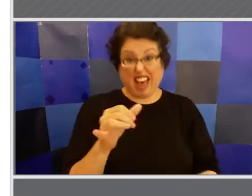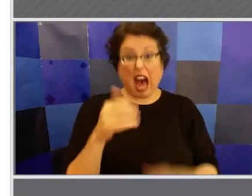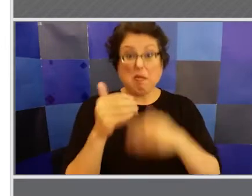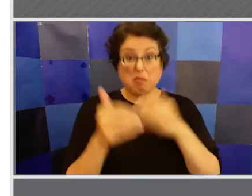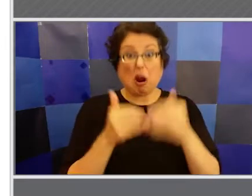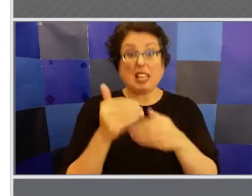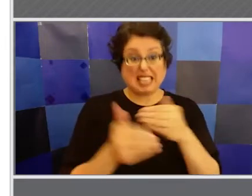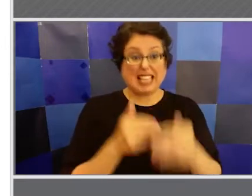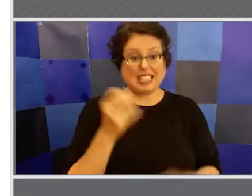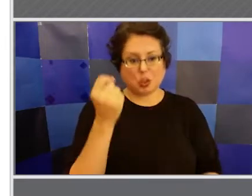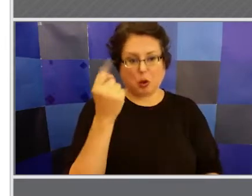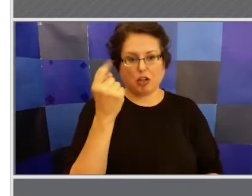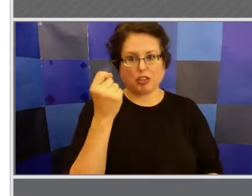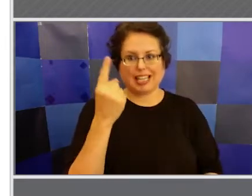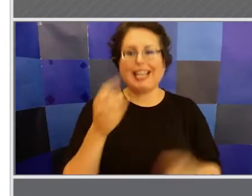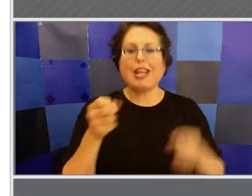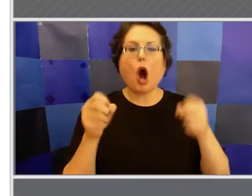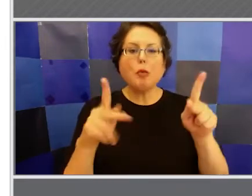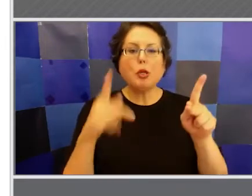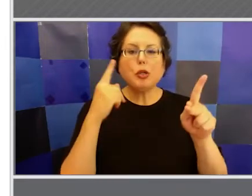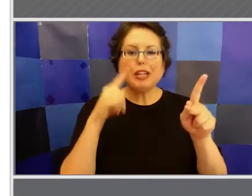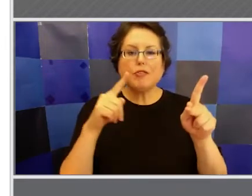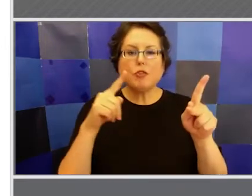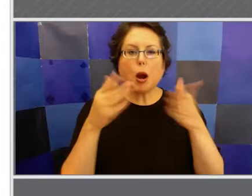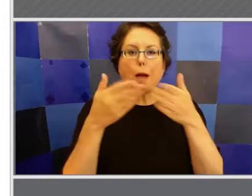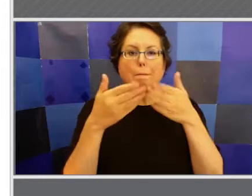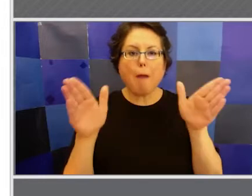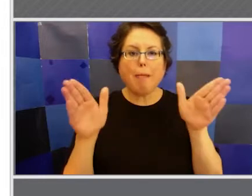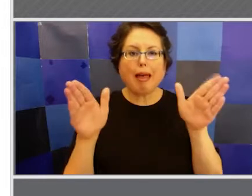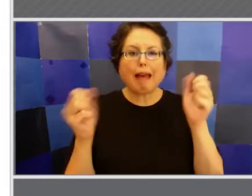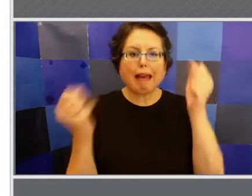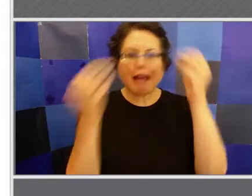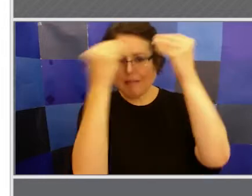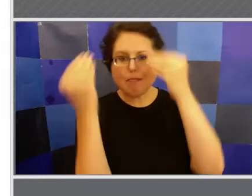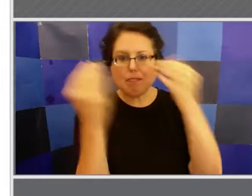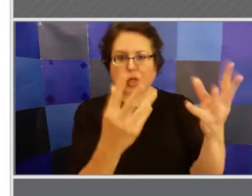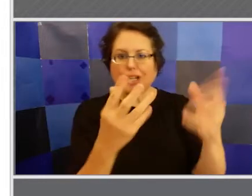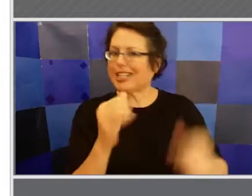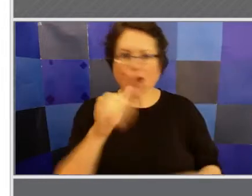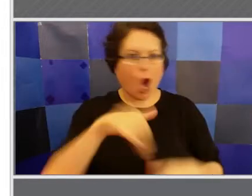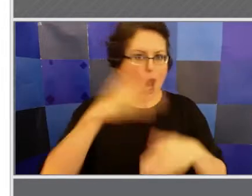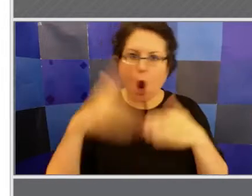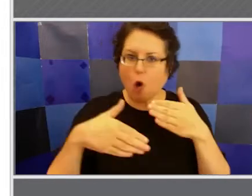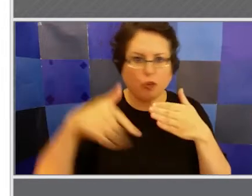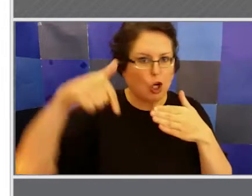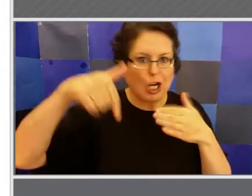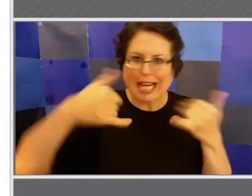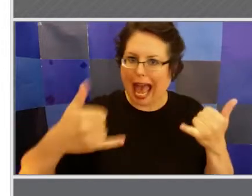the opportunity for public input is not over with these meetings. These council meetings that occur throughout.